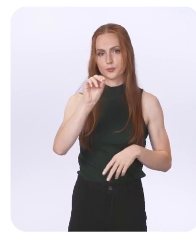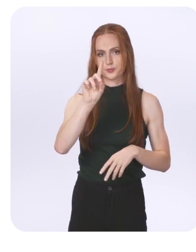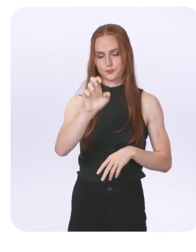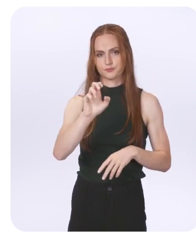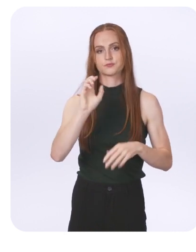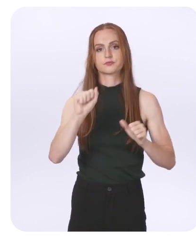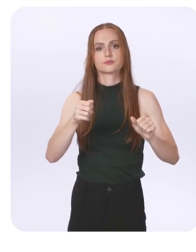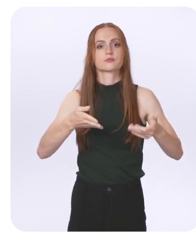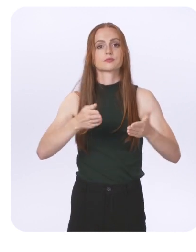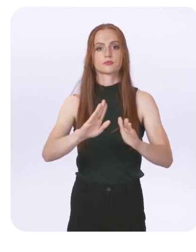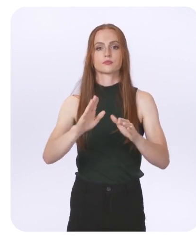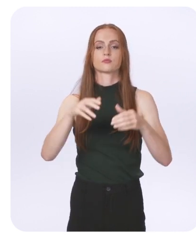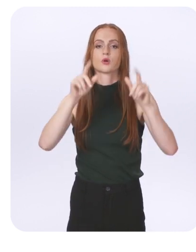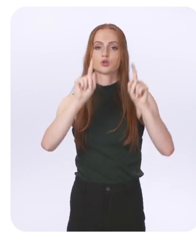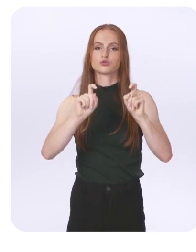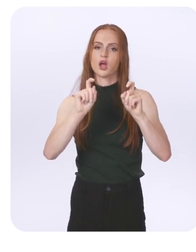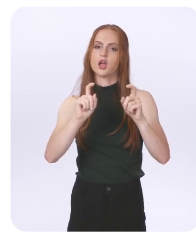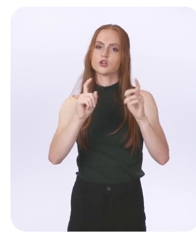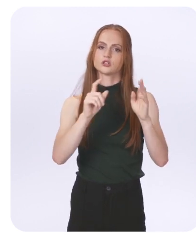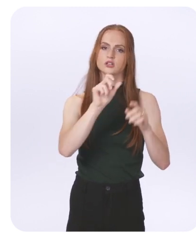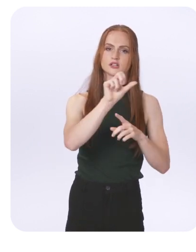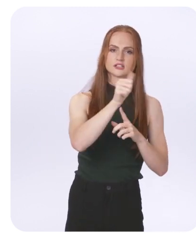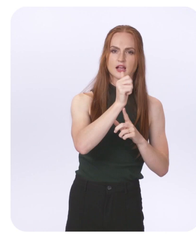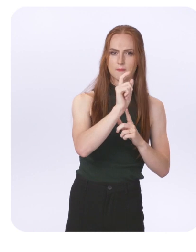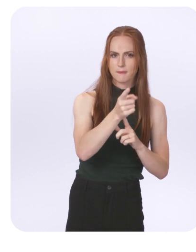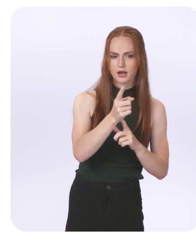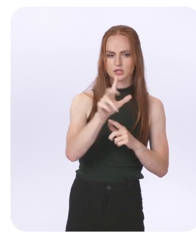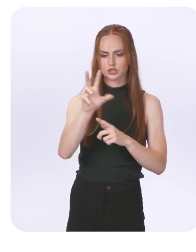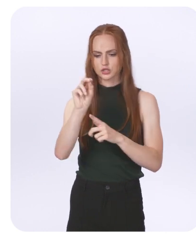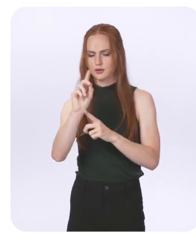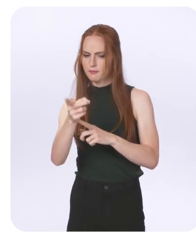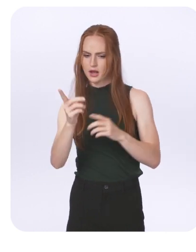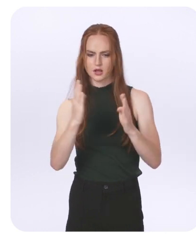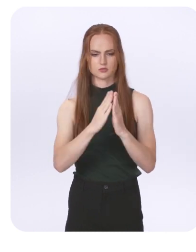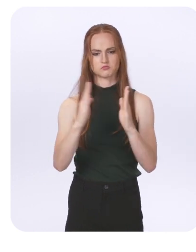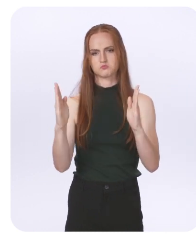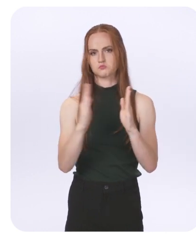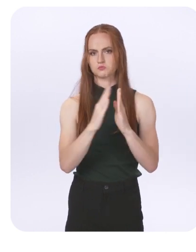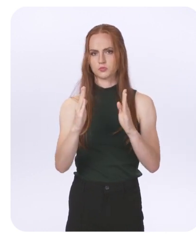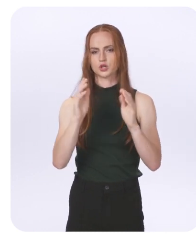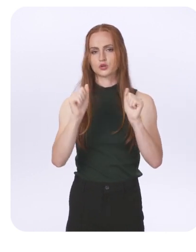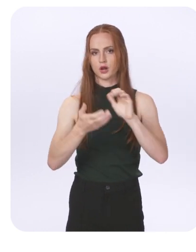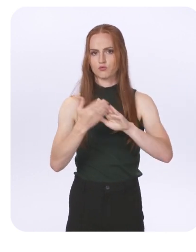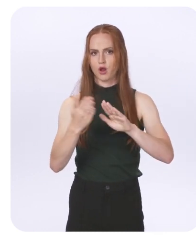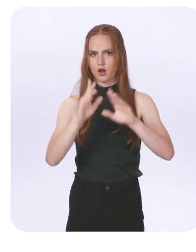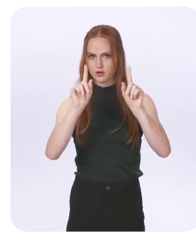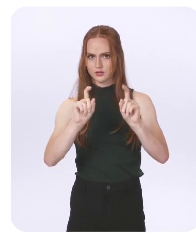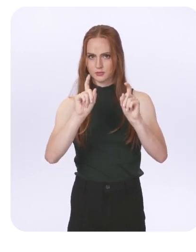Try Before You Buy doesn’t work for all apps. We’ve actually seen examples of apps converting worse